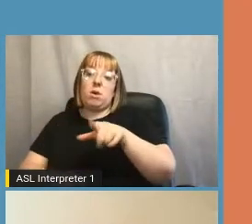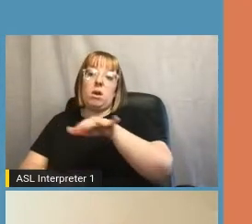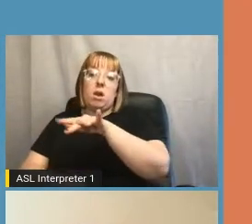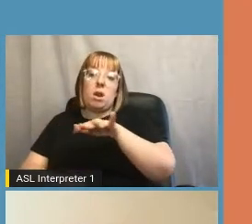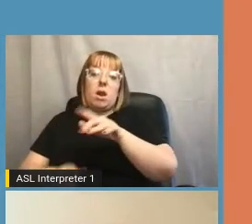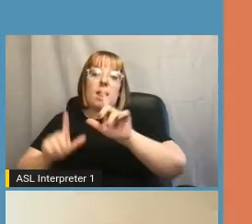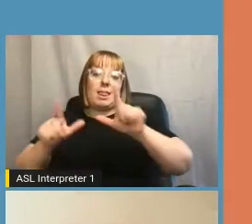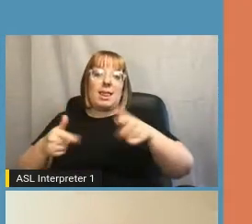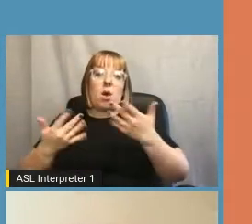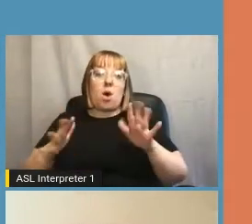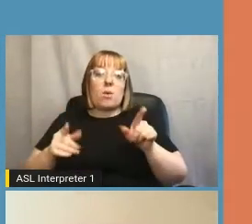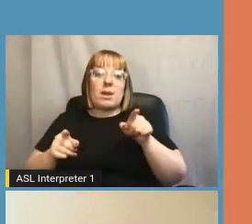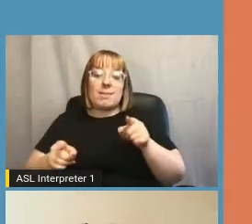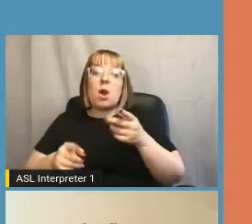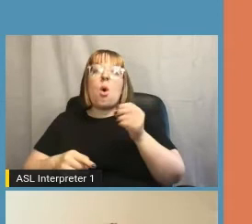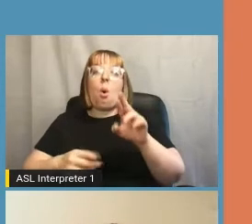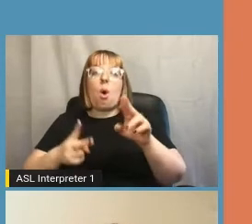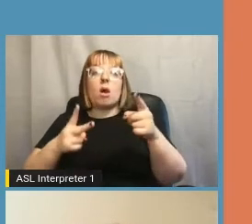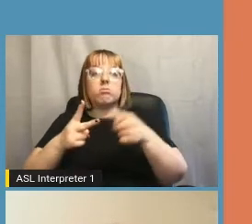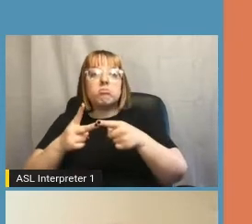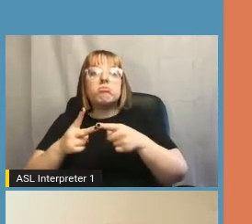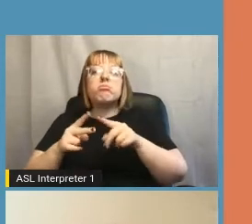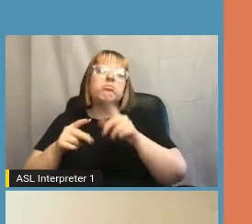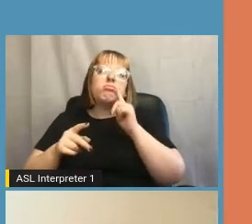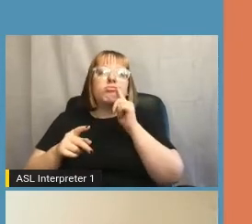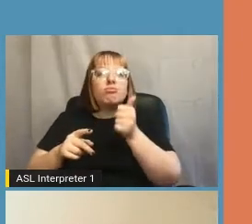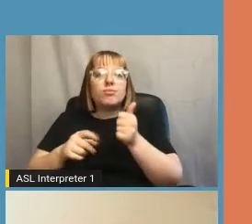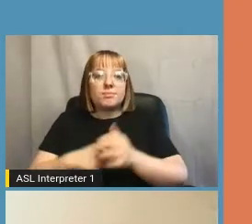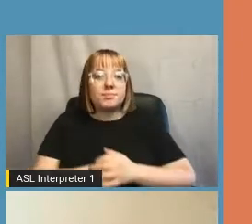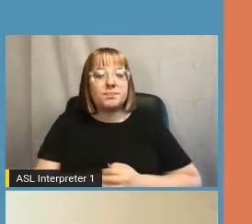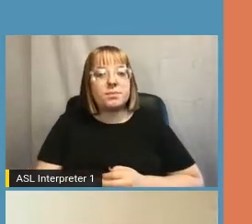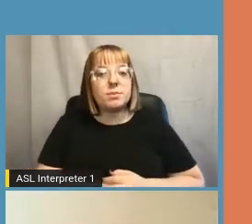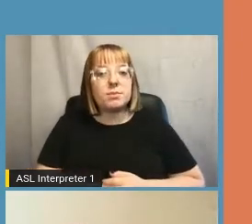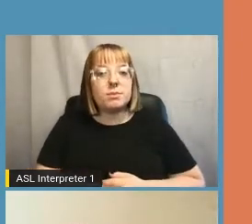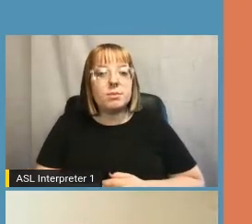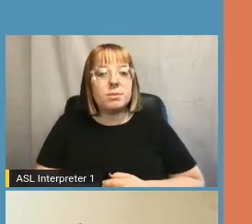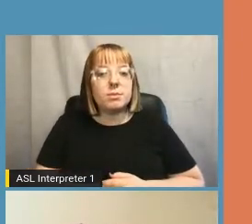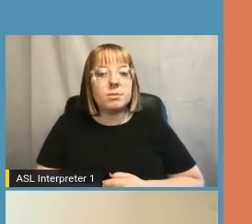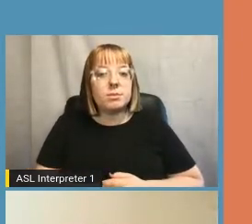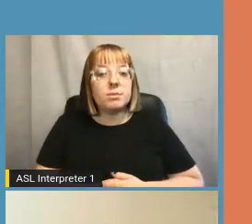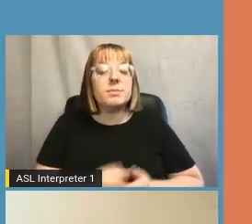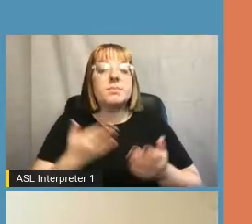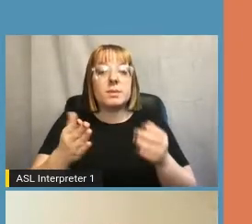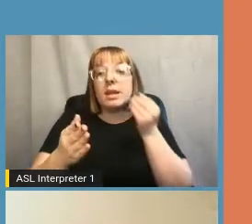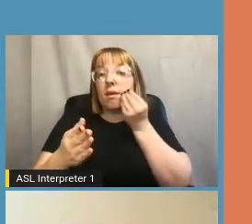um and so there's also this information here in terms of a checklist